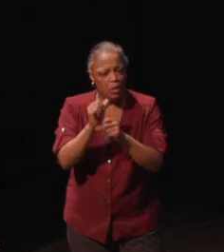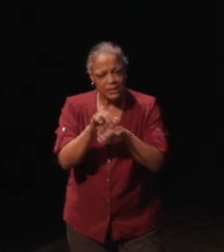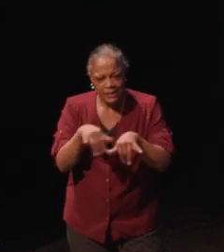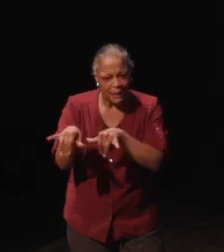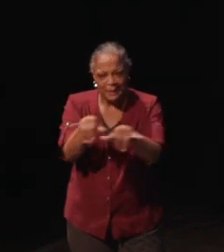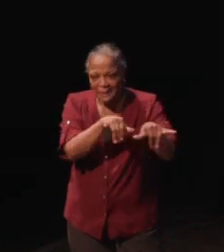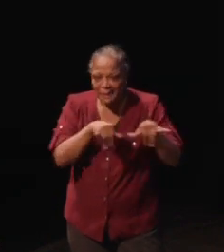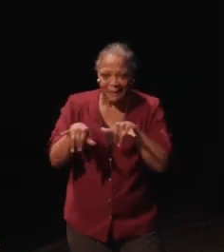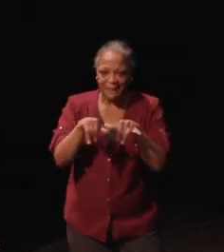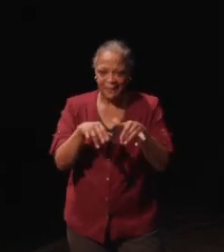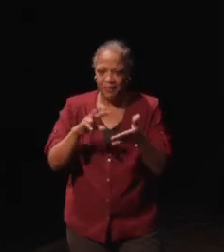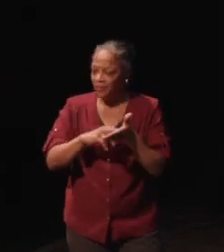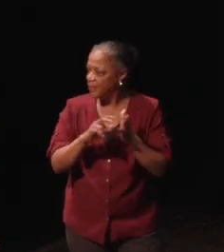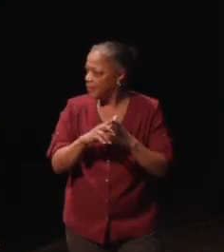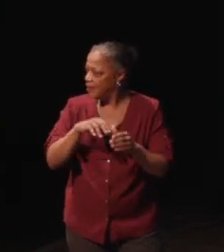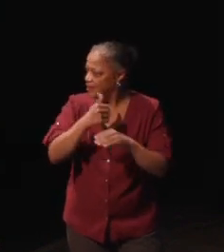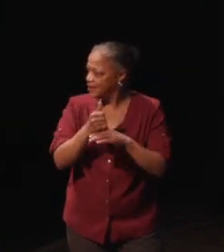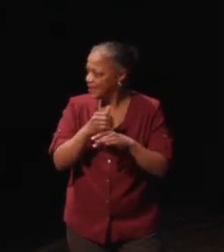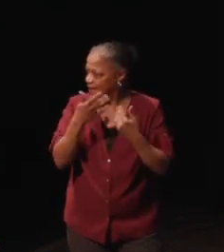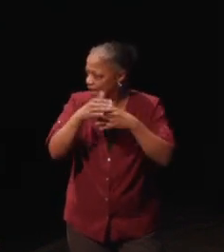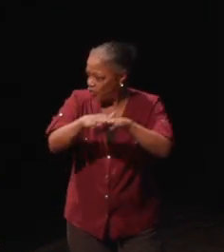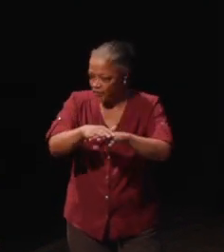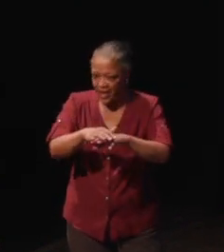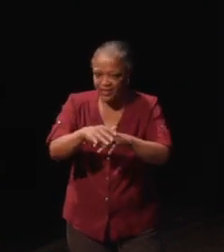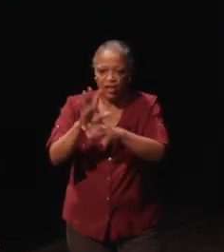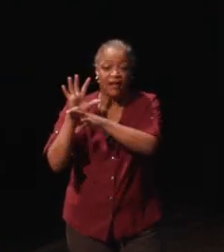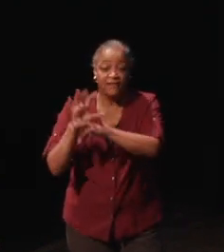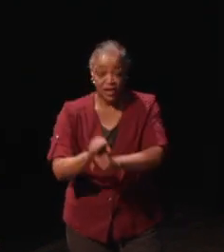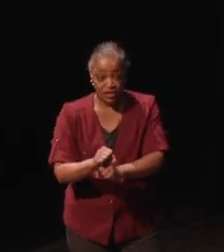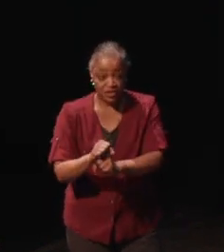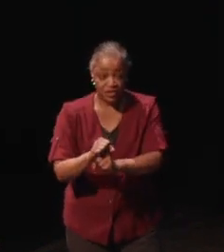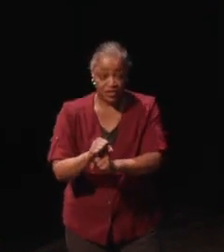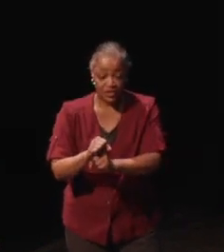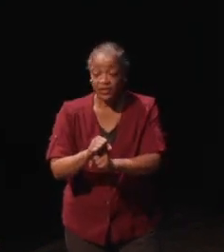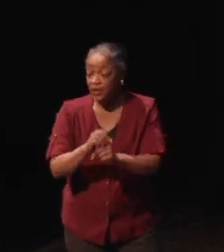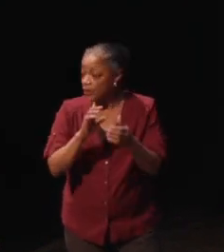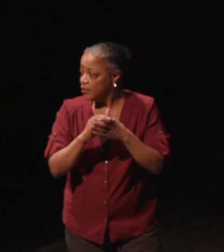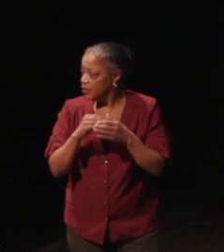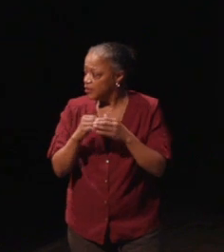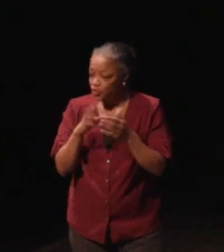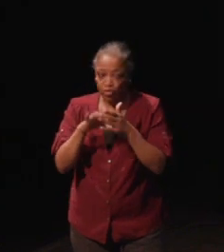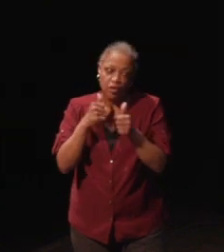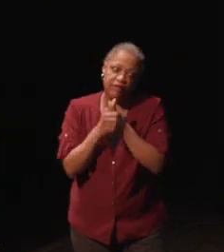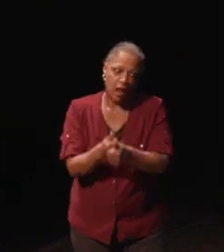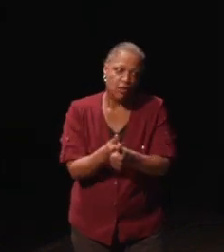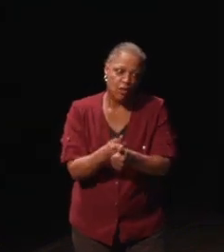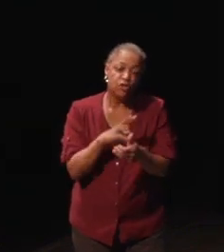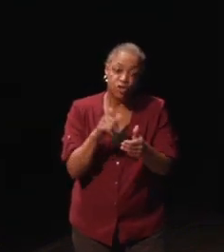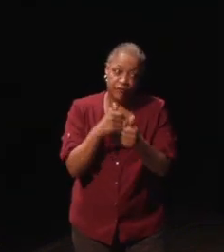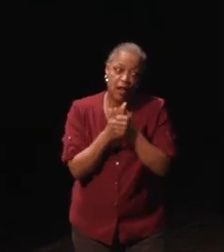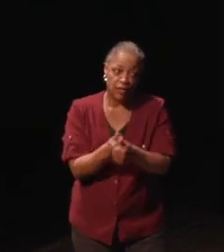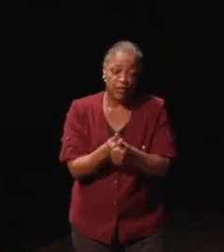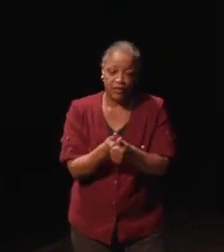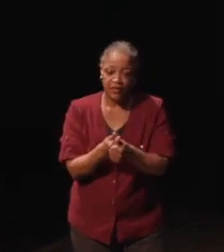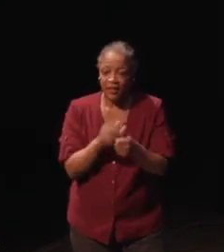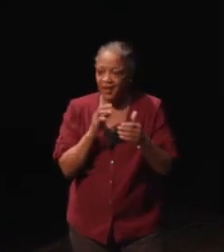which means they set the interface conventions, which you should absolutely follow because then, I saw this pretty quickly,